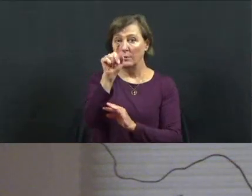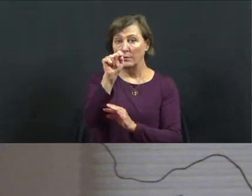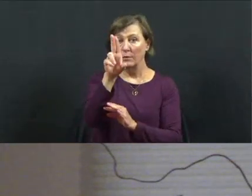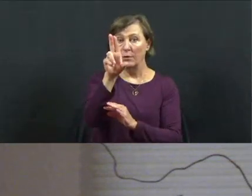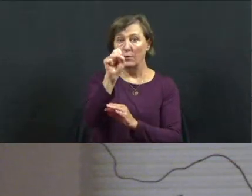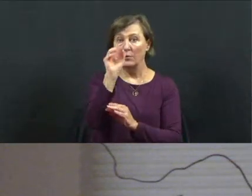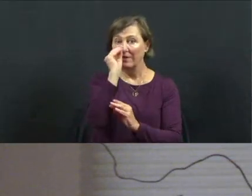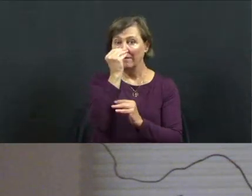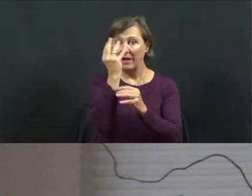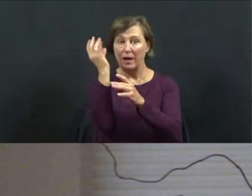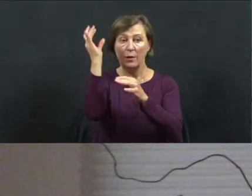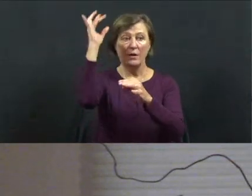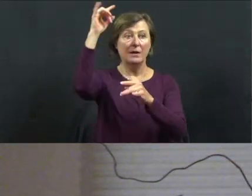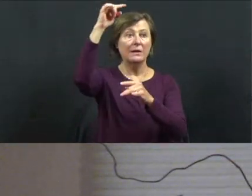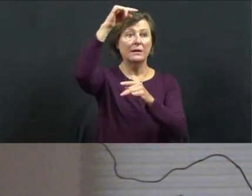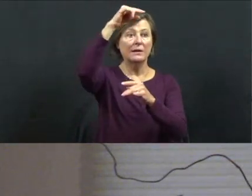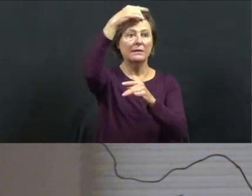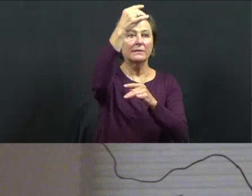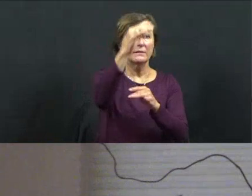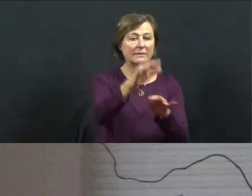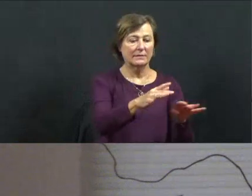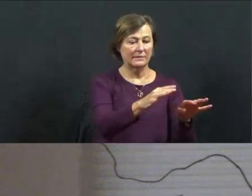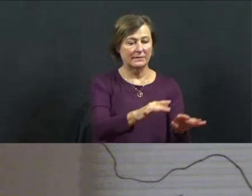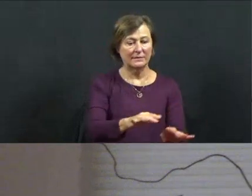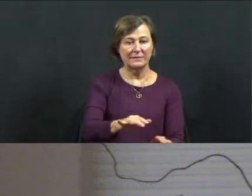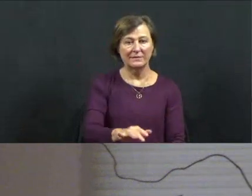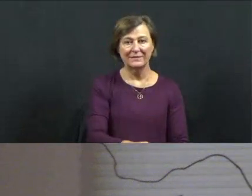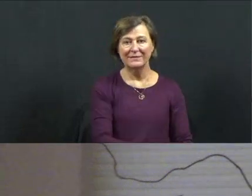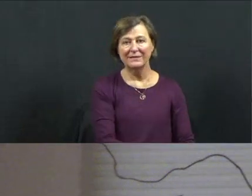at his feet. Nothing could disturb the peace